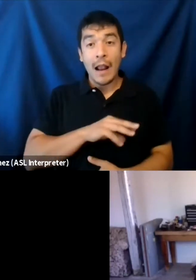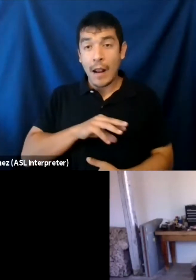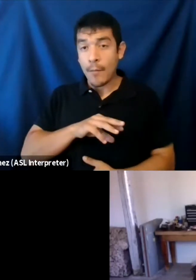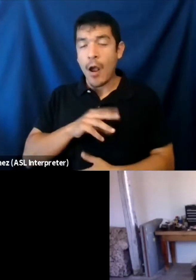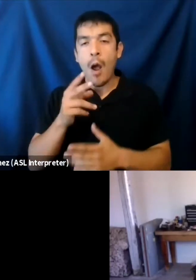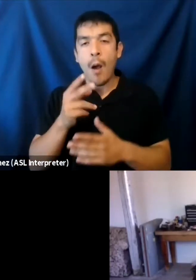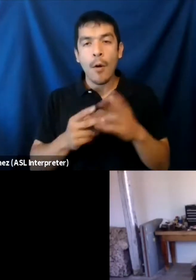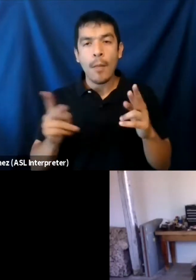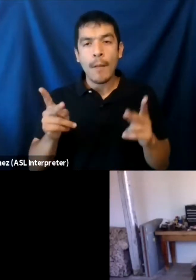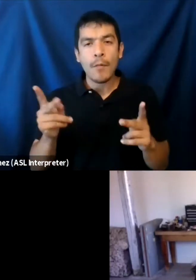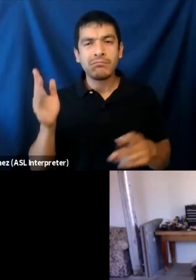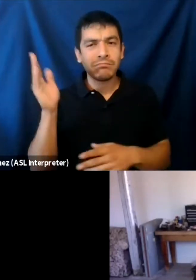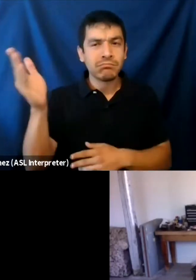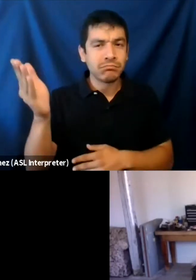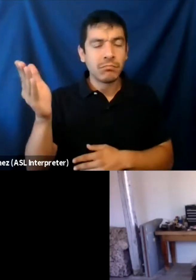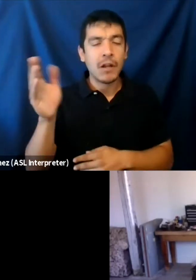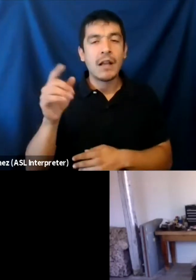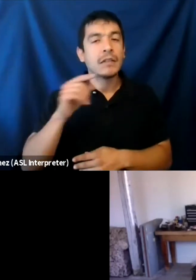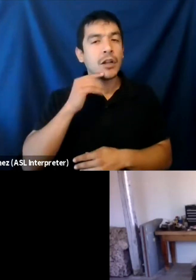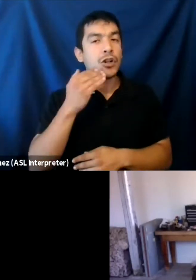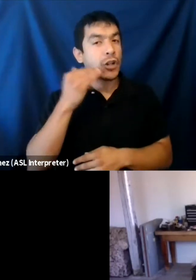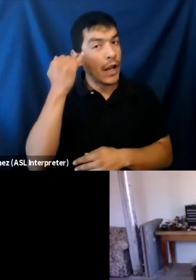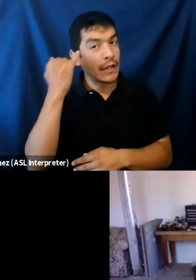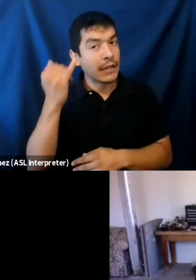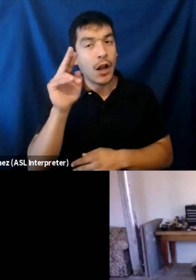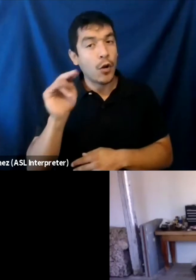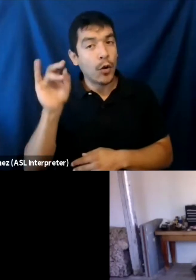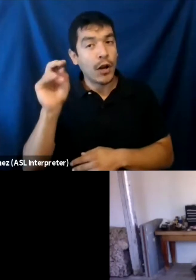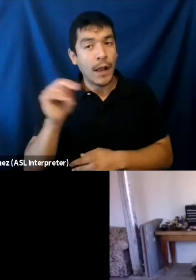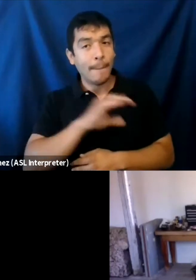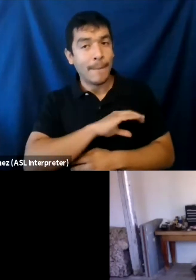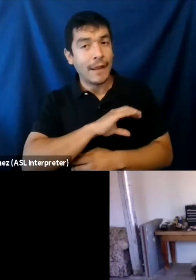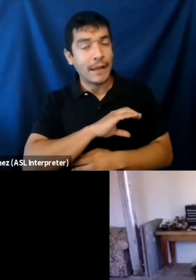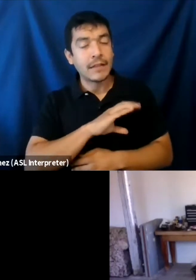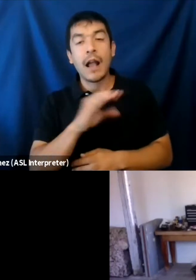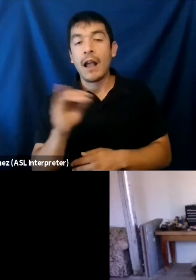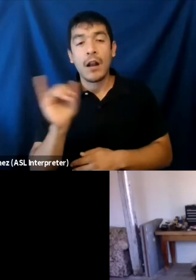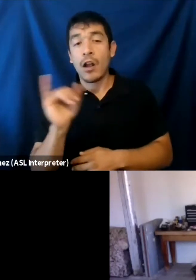by both police union, and by advocate, for police reform.